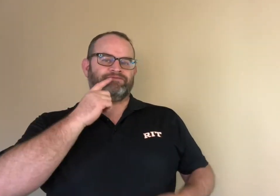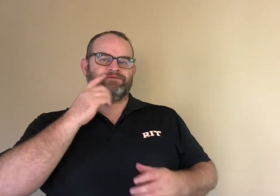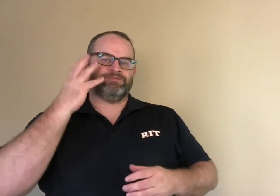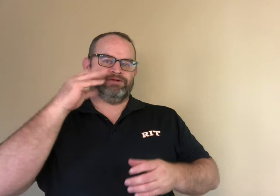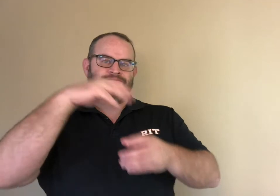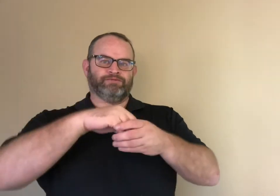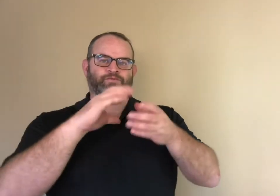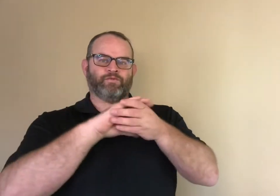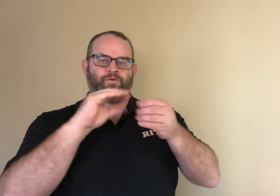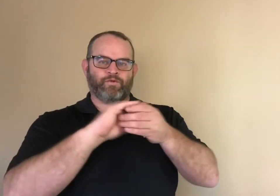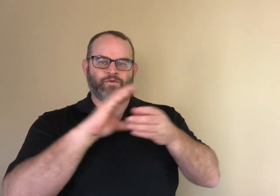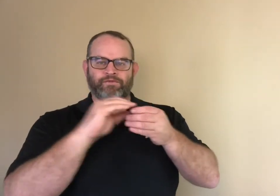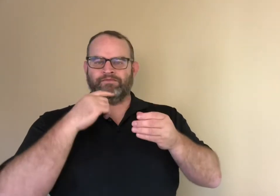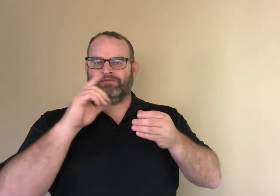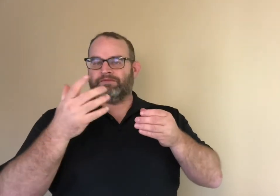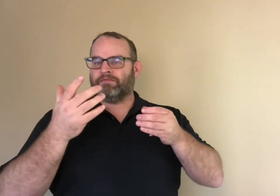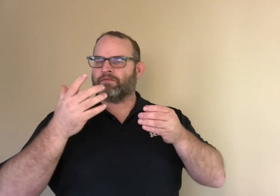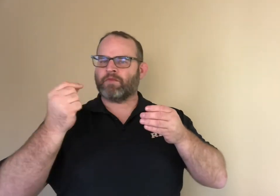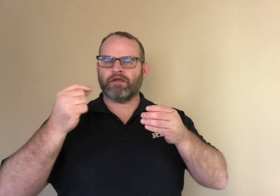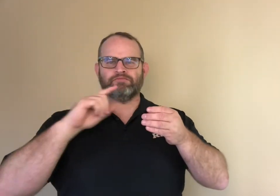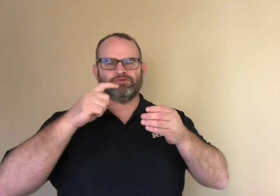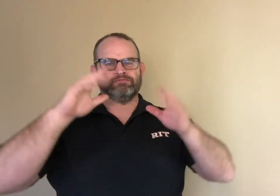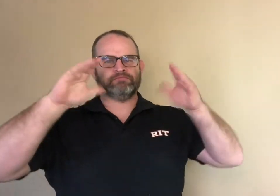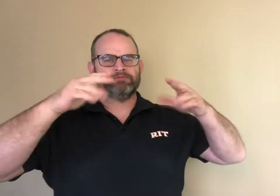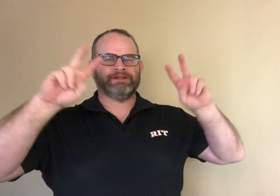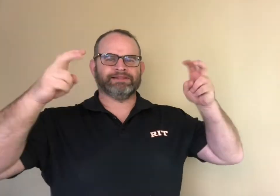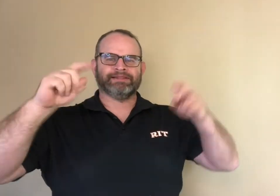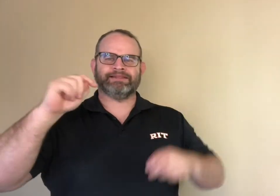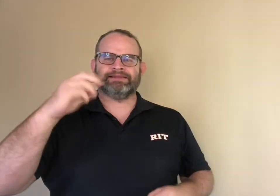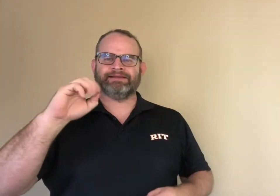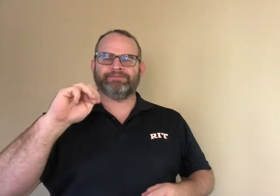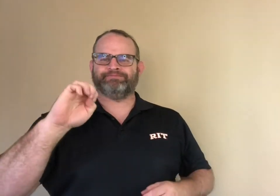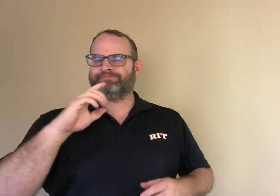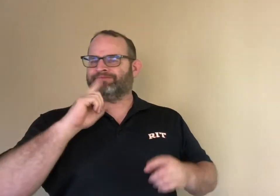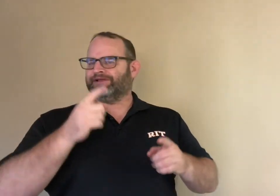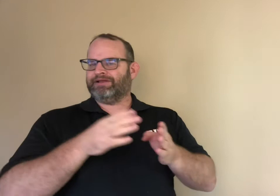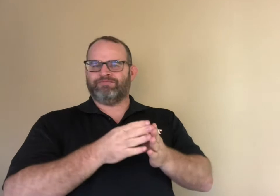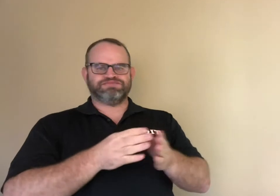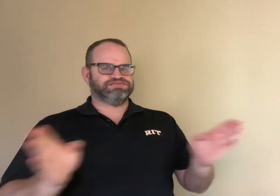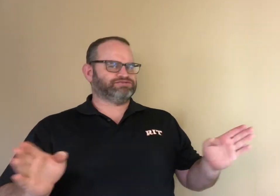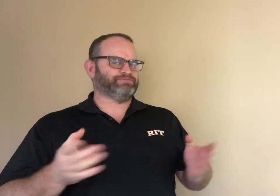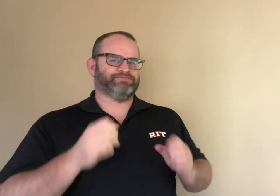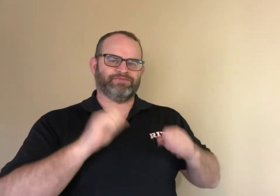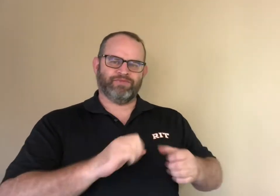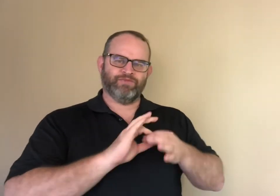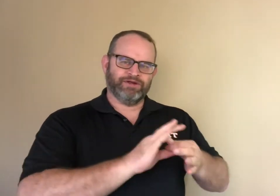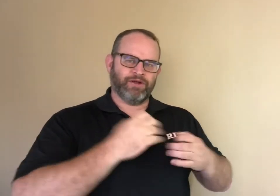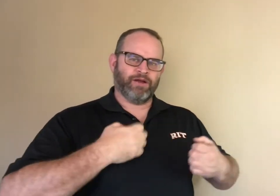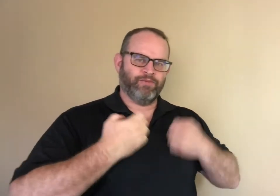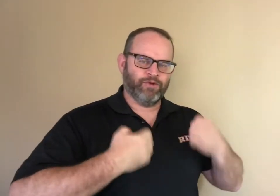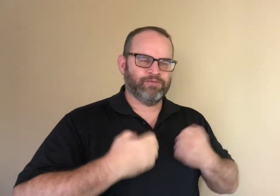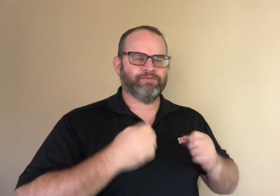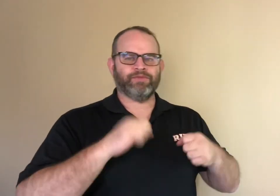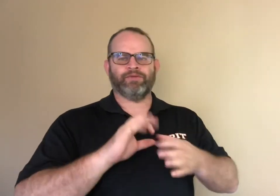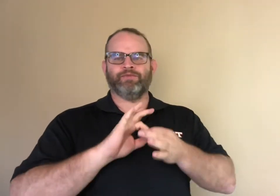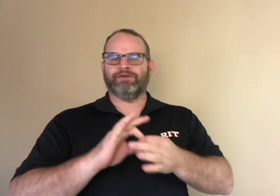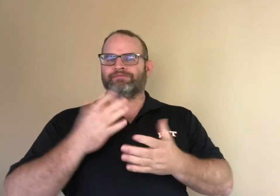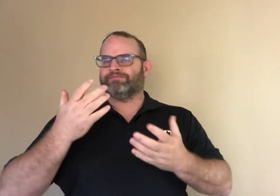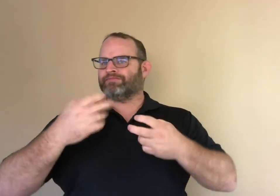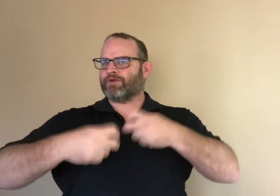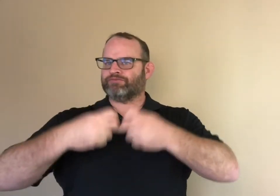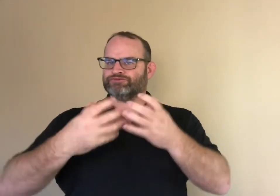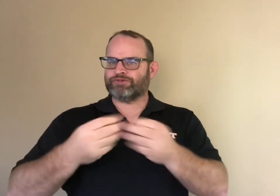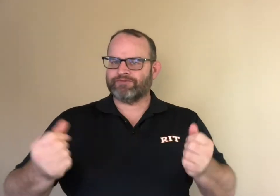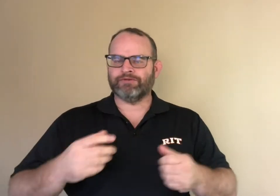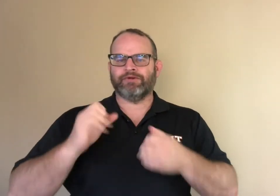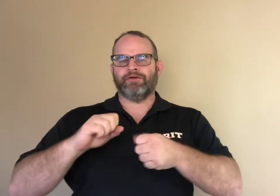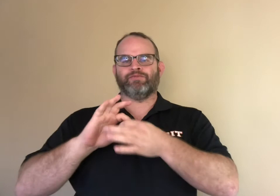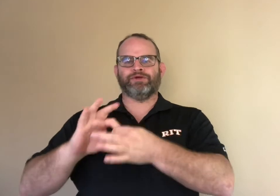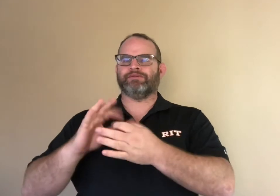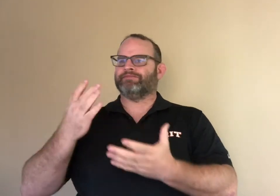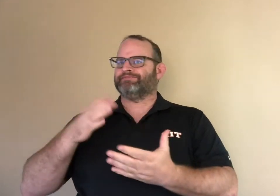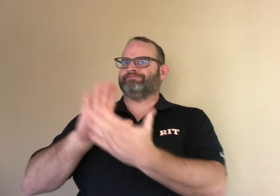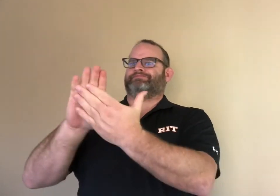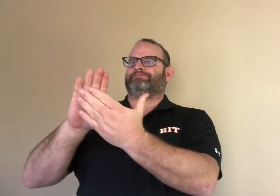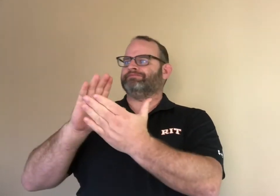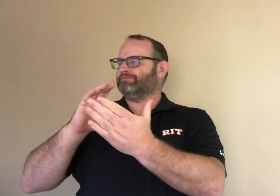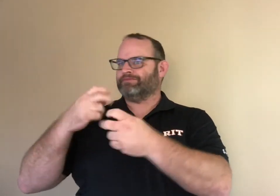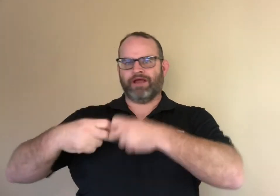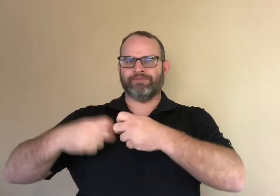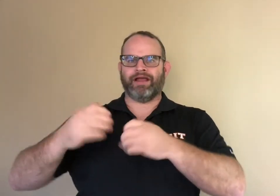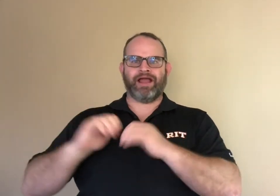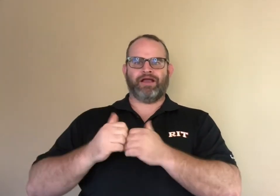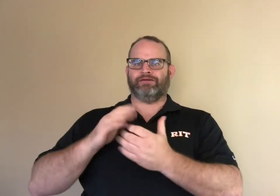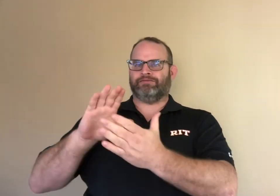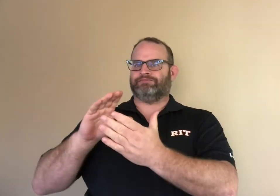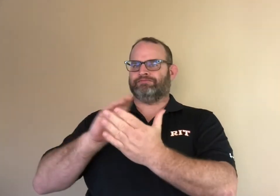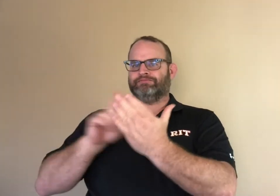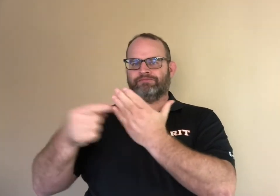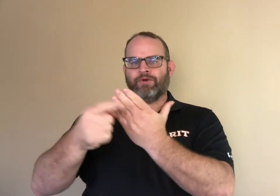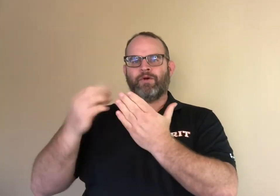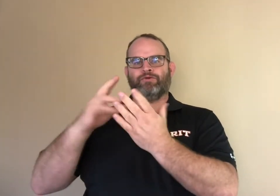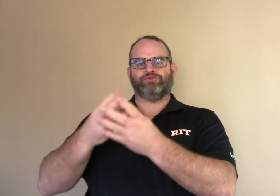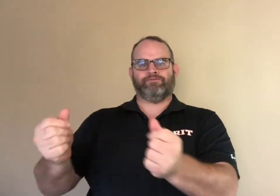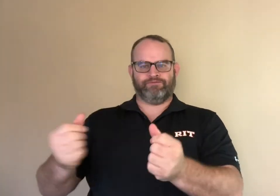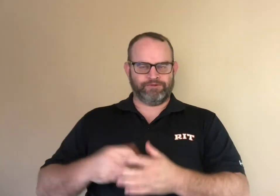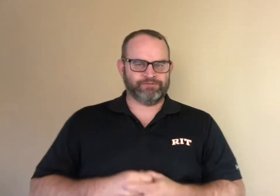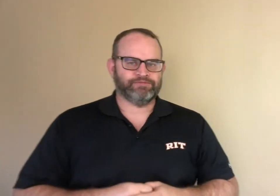Themes for stories involving deaf characters run a gamut from different emotions to problem solving and to courage.